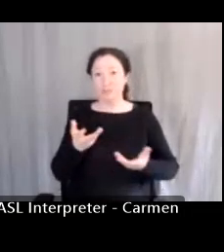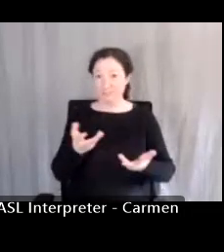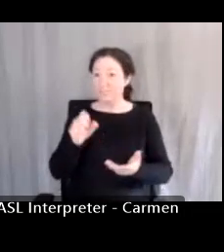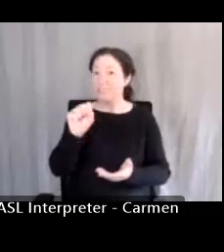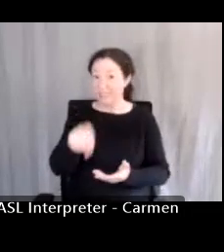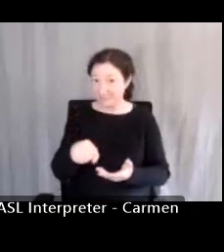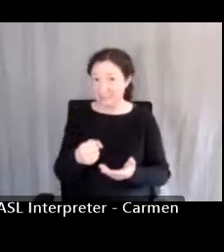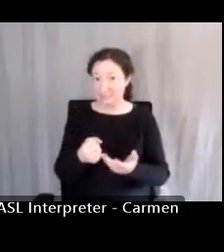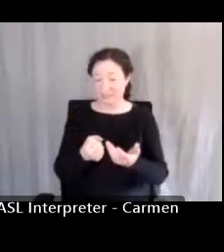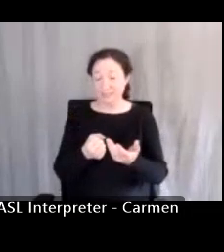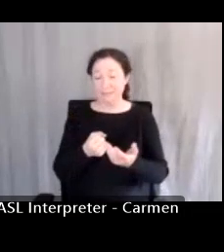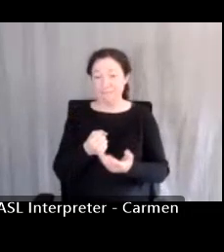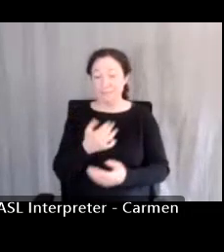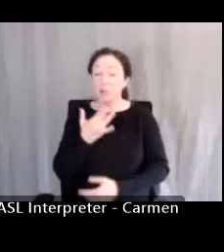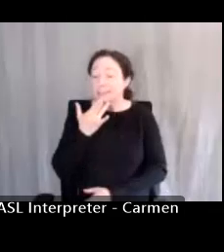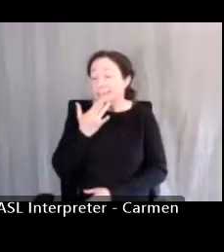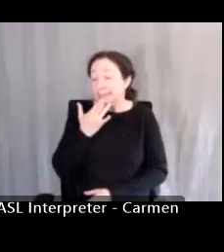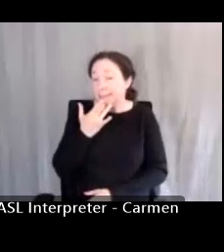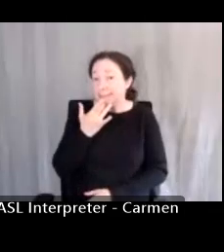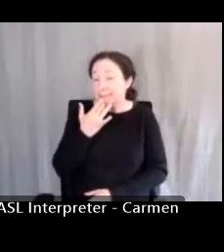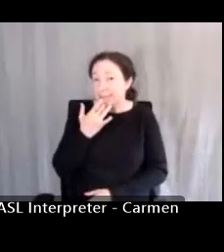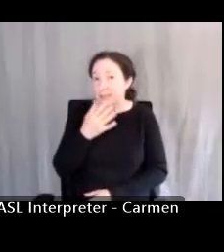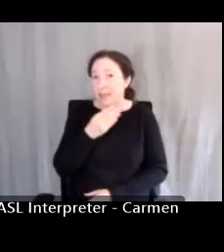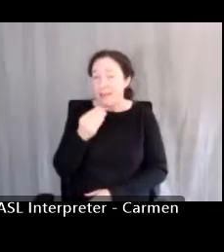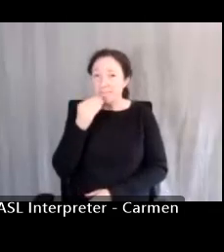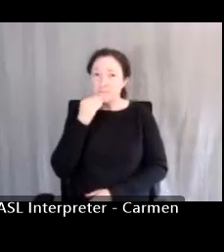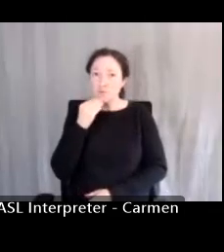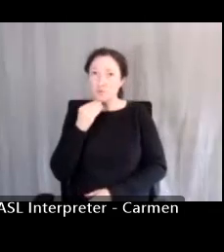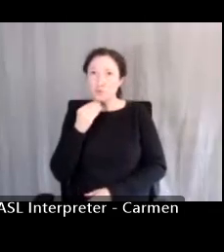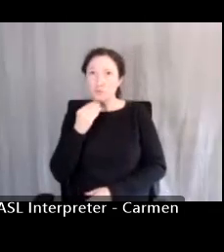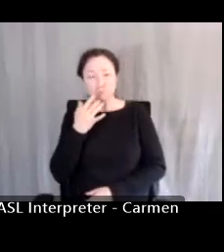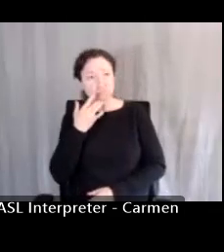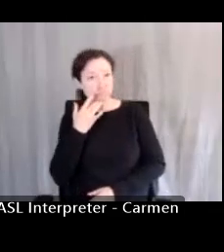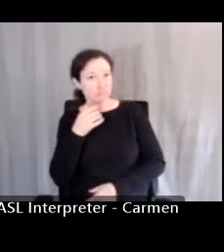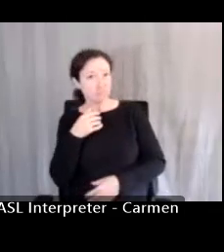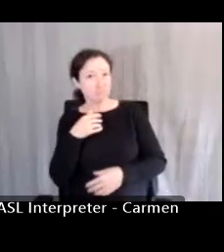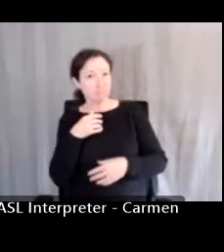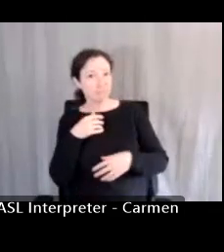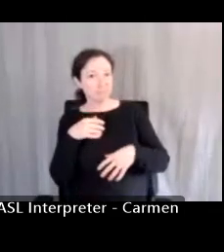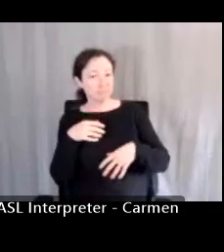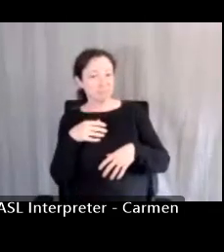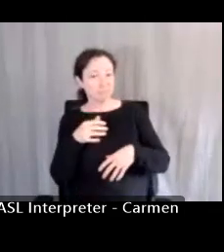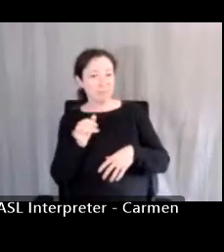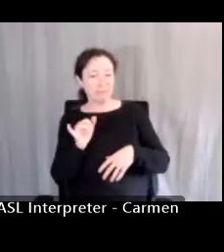and food preferences have been sort of commandeered by what's coming at us, whether it's trauma